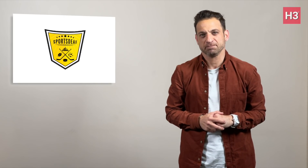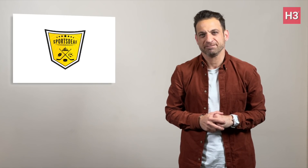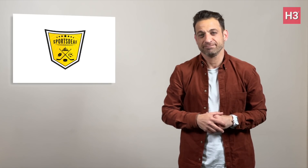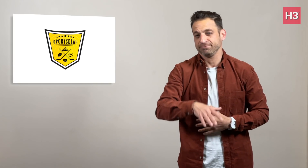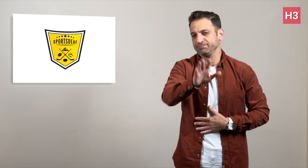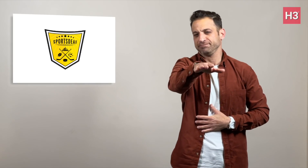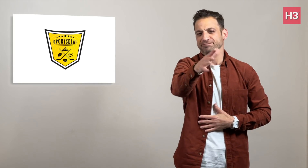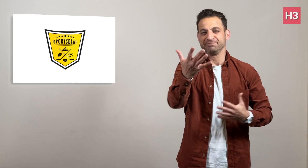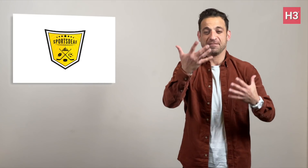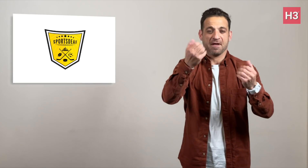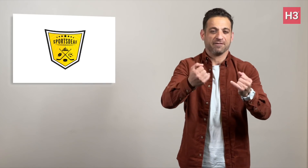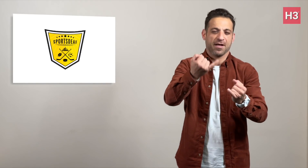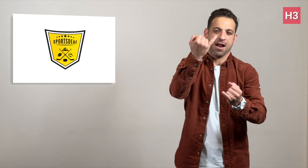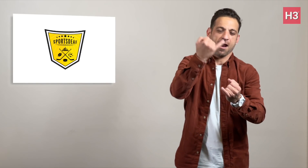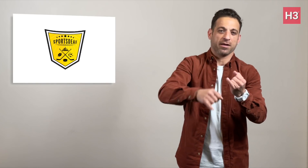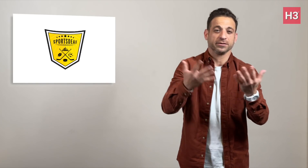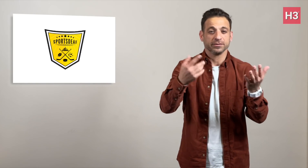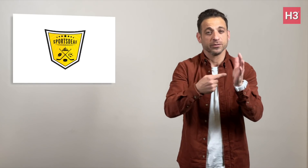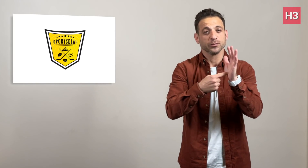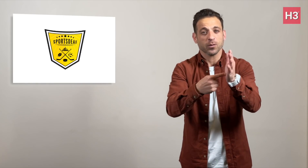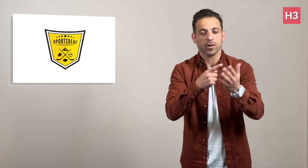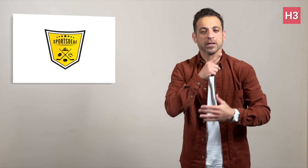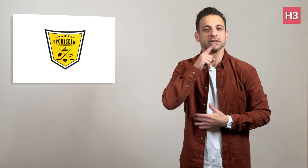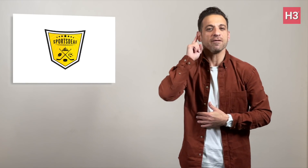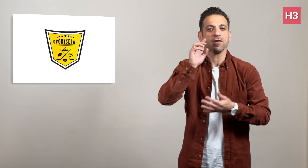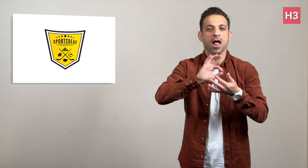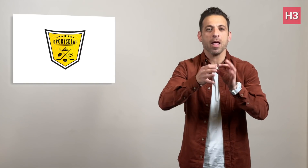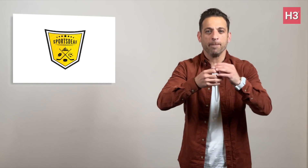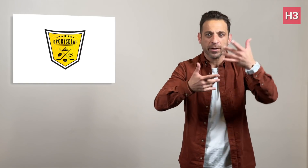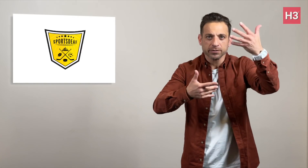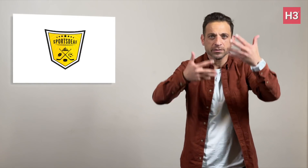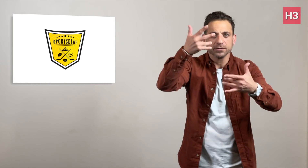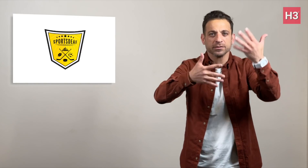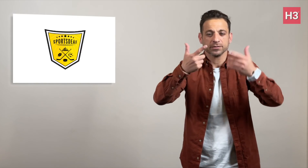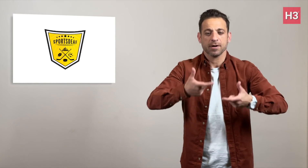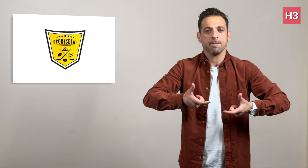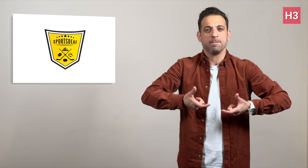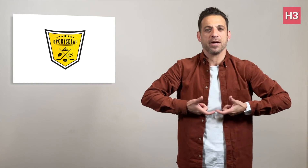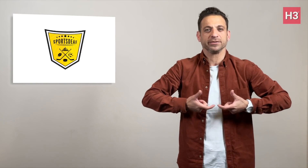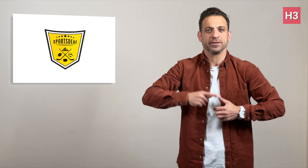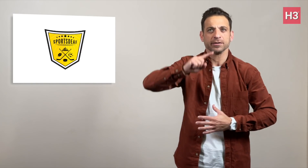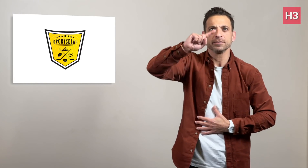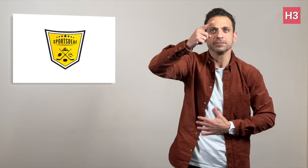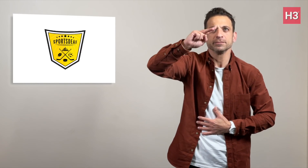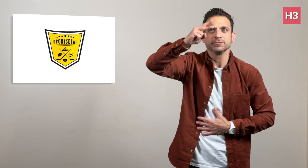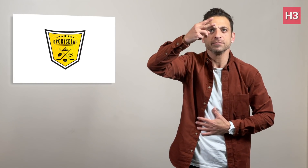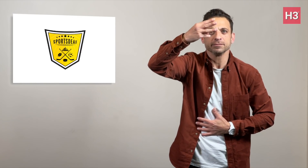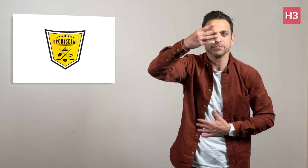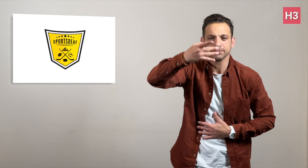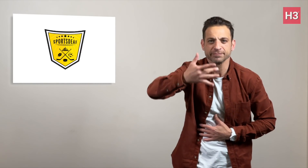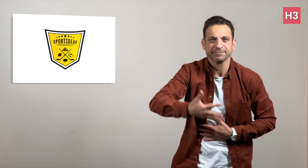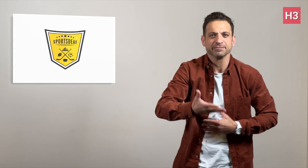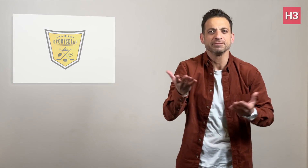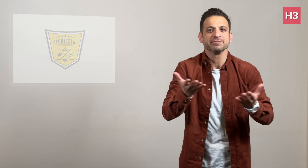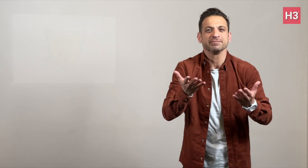Lastly, we will show the latest Deaflympics Medal Standings. Have a look.